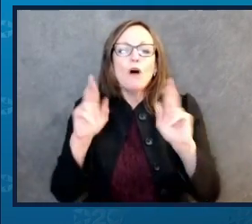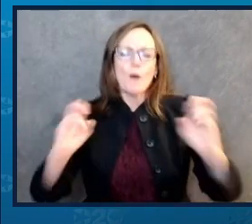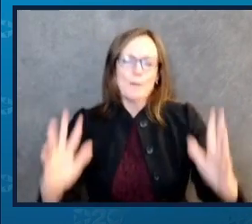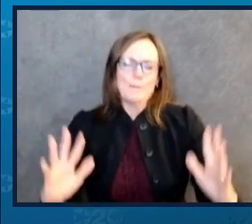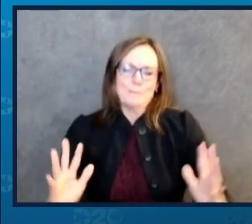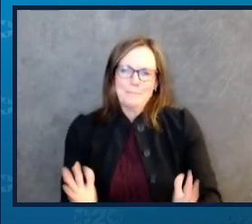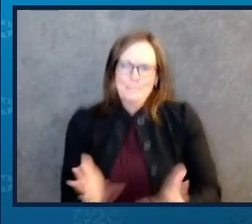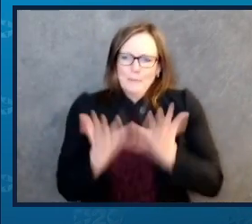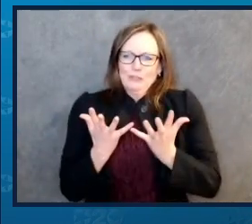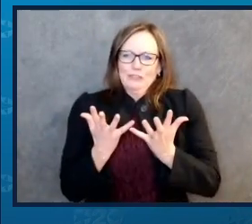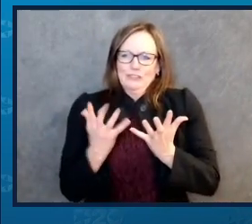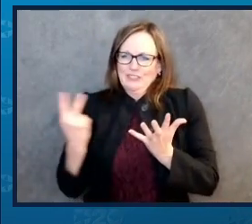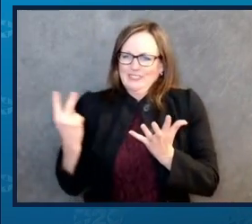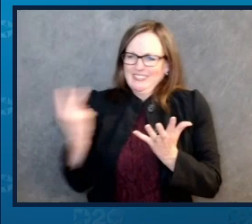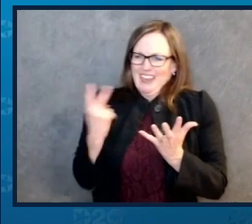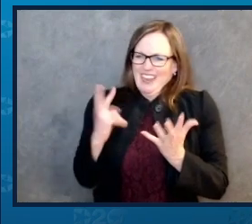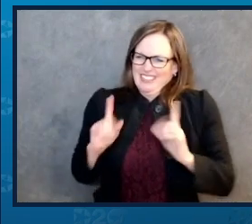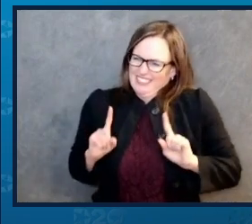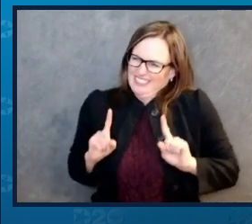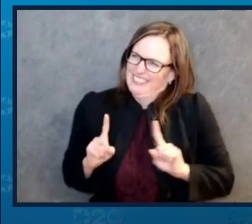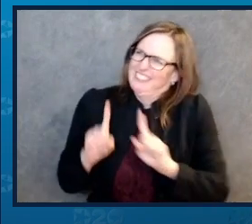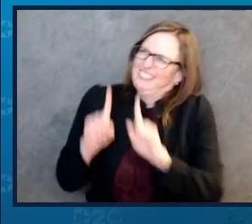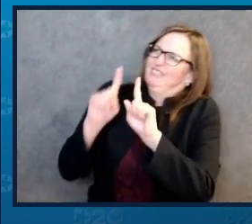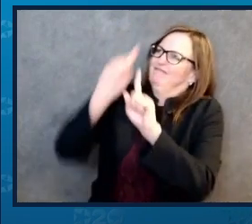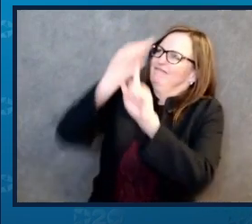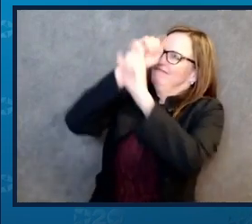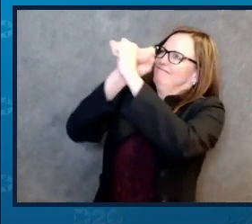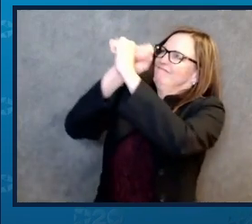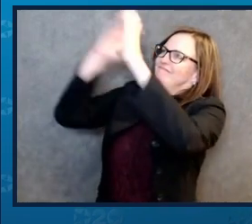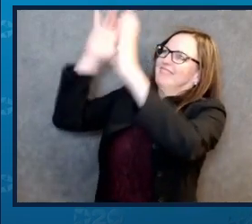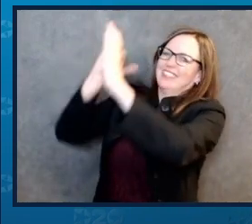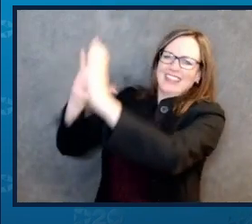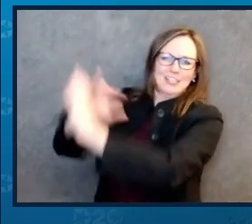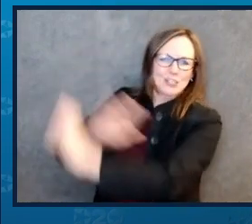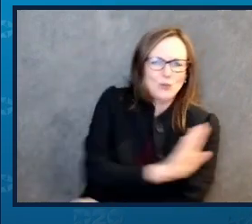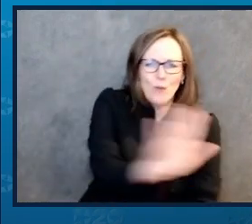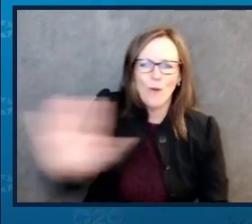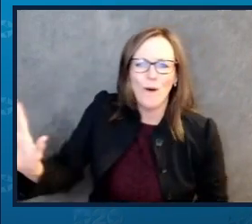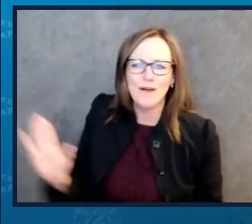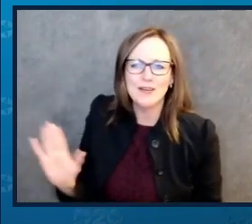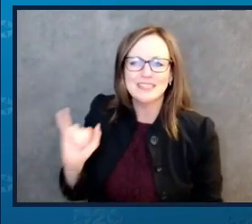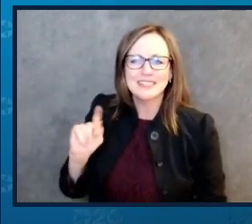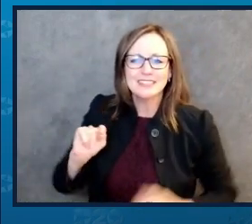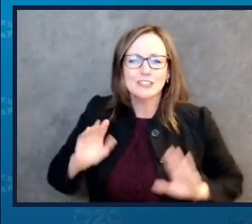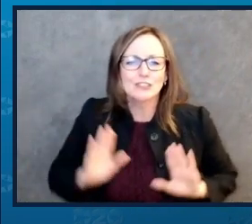YOU ARE PUSHING US TO LIVE THINK